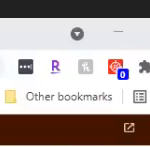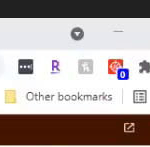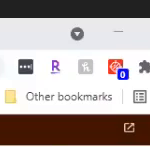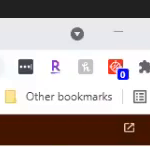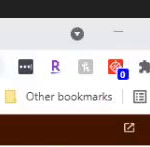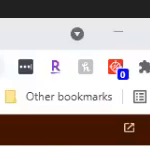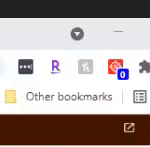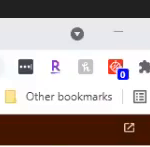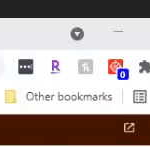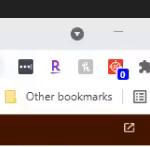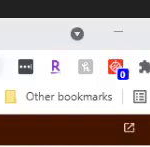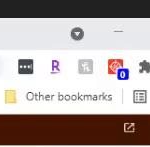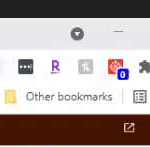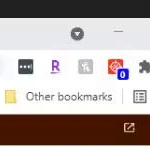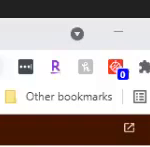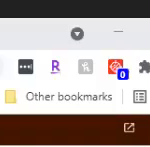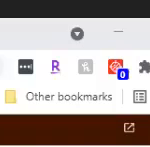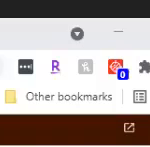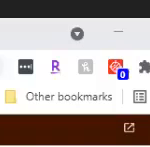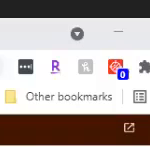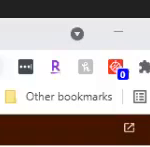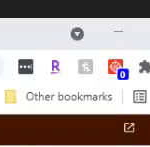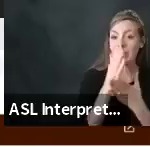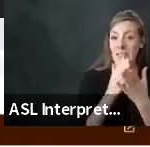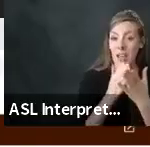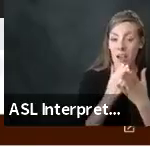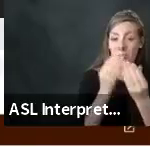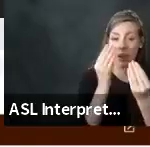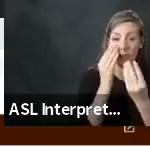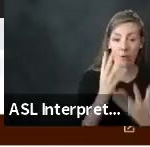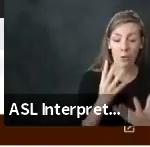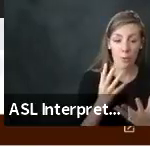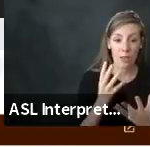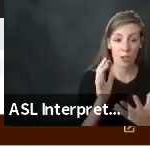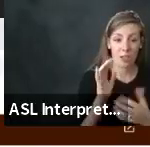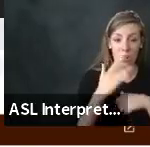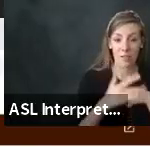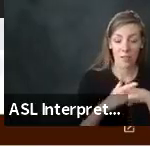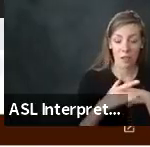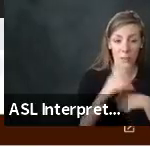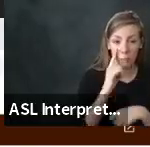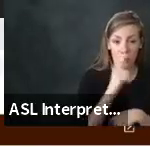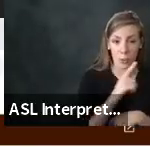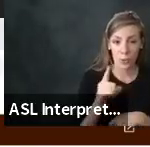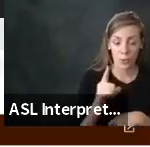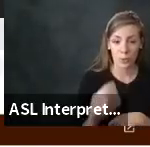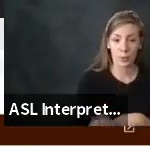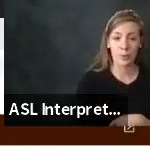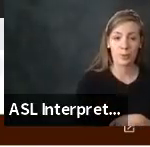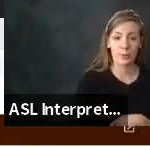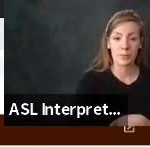orientation to some of the data resources that are available that trap silver 19